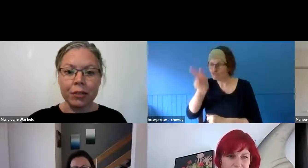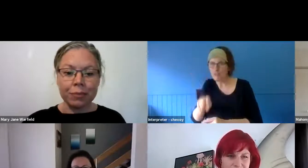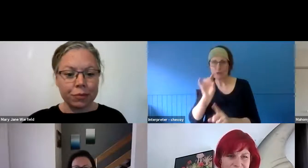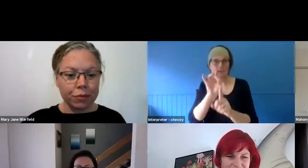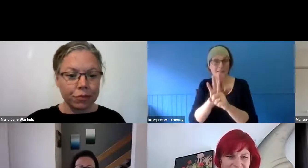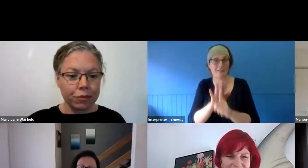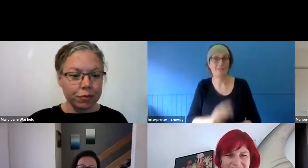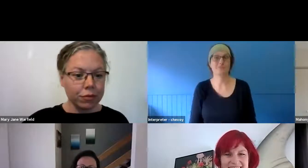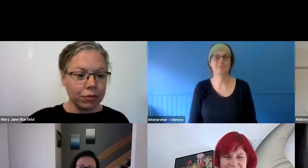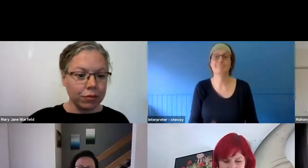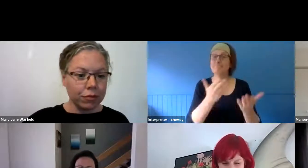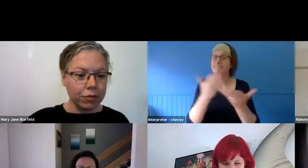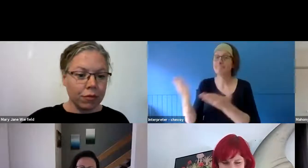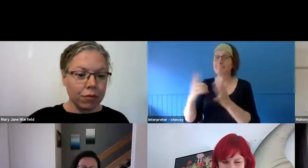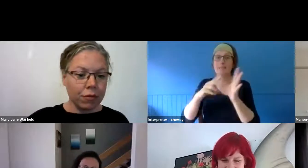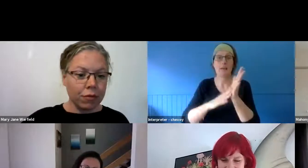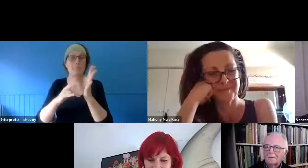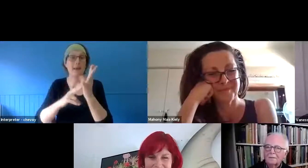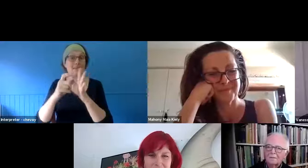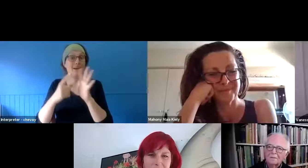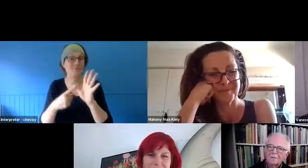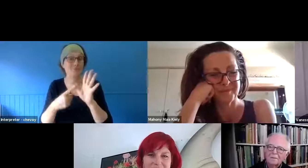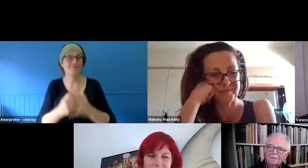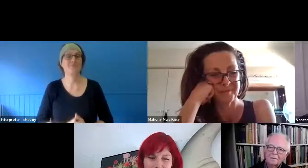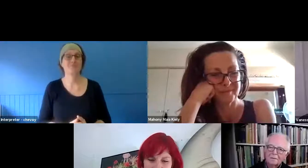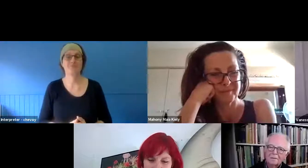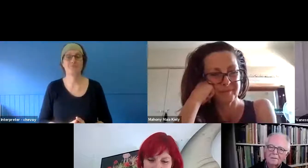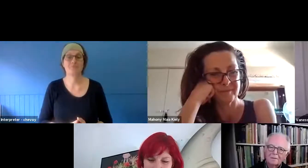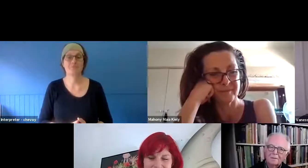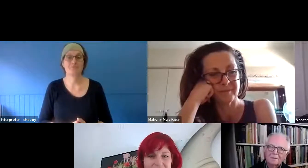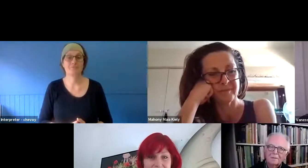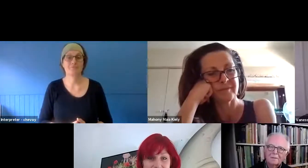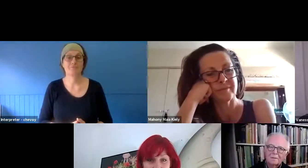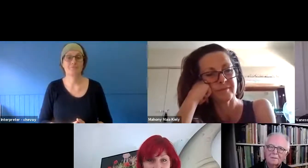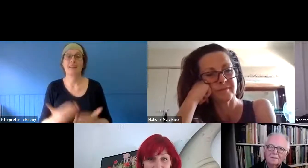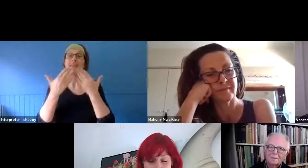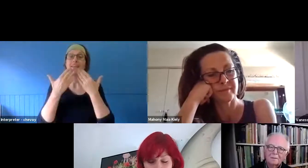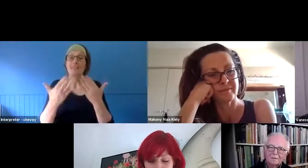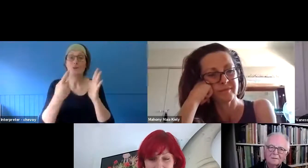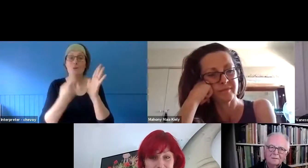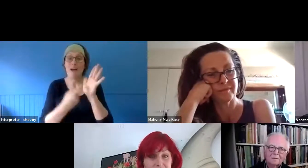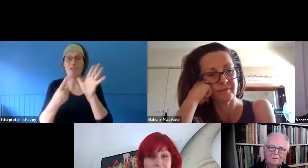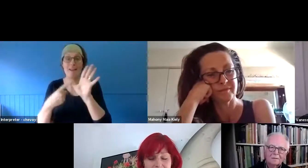Thanks, Mary Jane, and thank you very much to Regional Arts Australia for having us all here today. This is a topic that's very